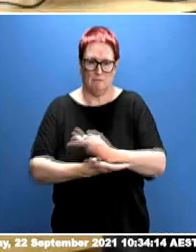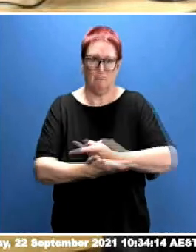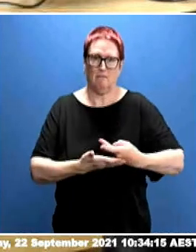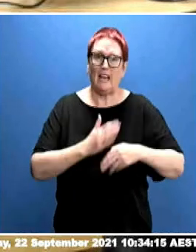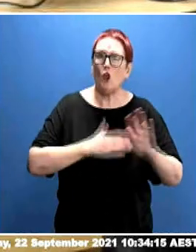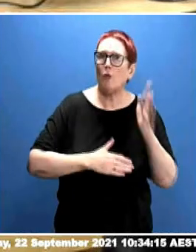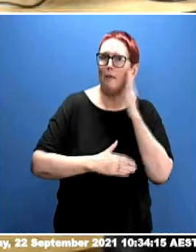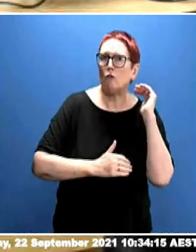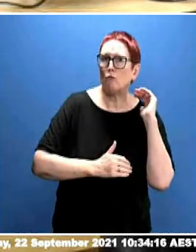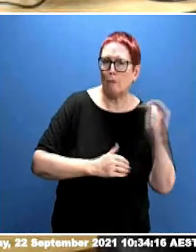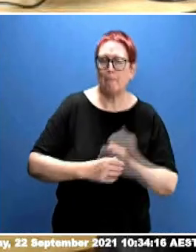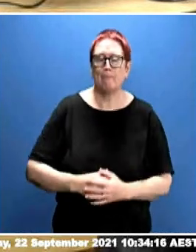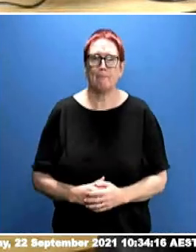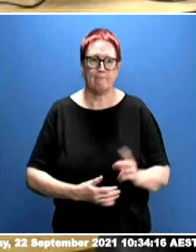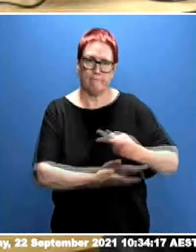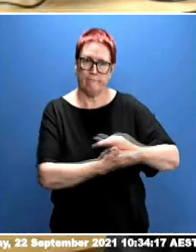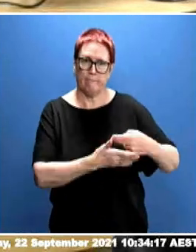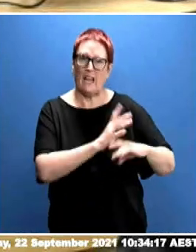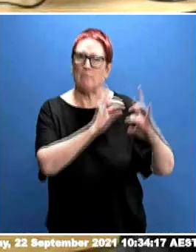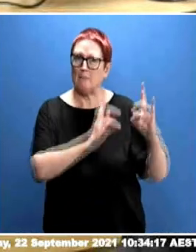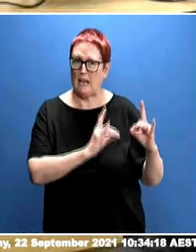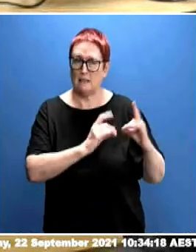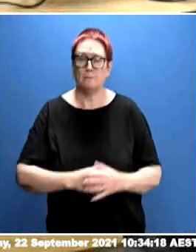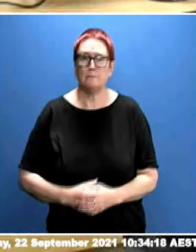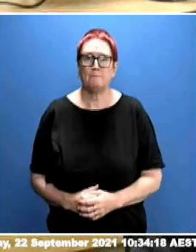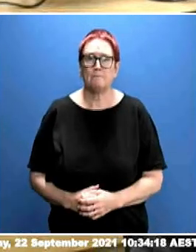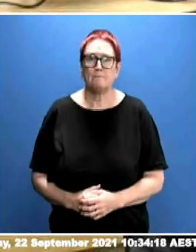in the bedroom, and she wasn't getting our attention because